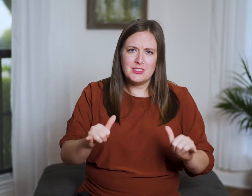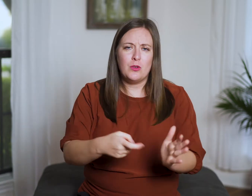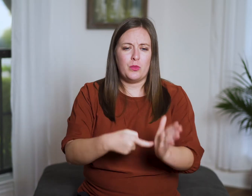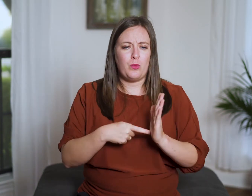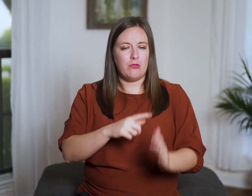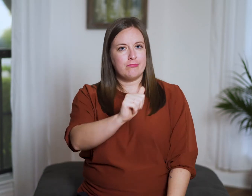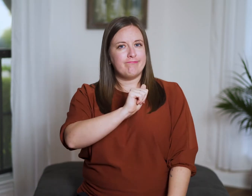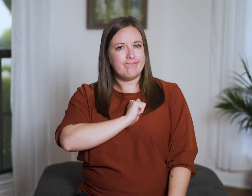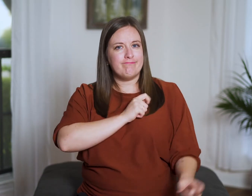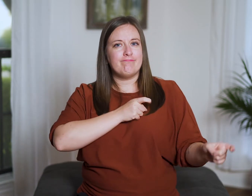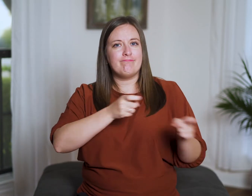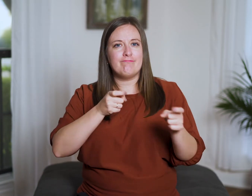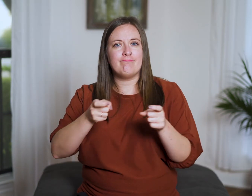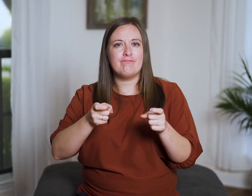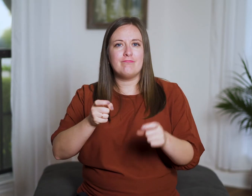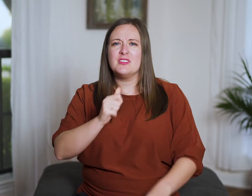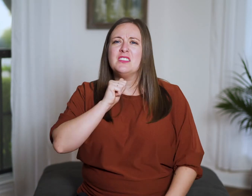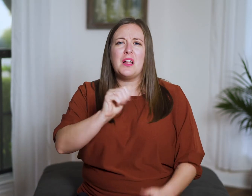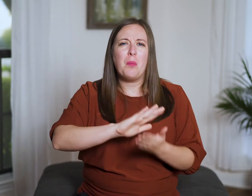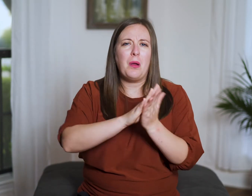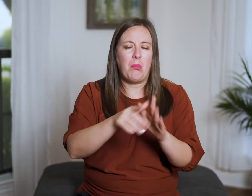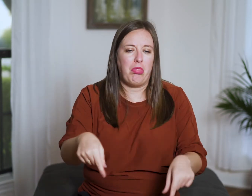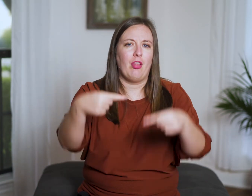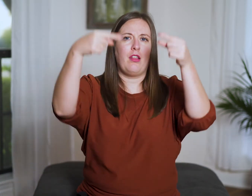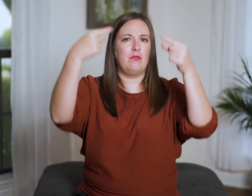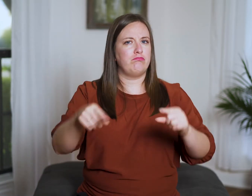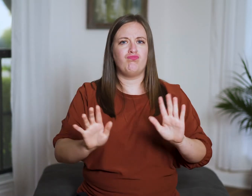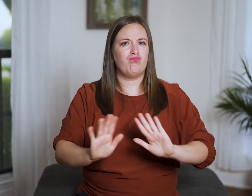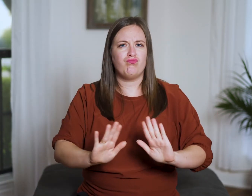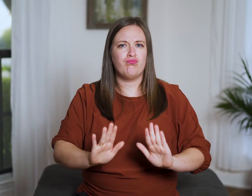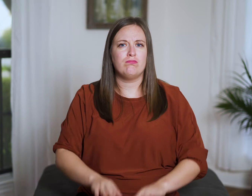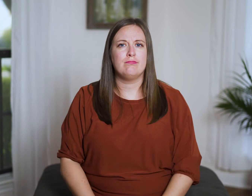it takes a lot of self-control not to be quarrelsome.